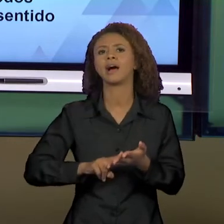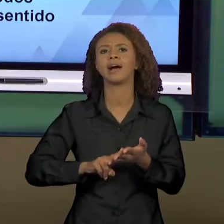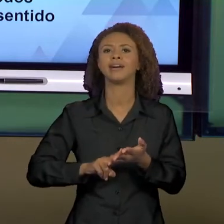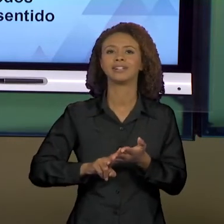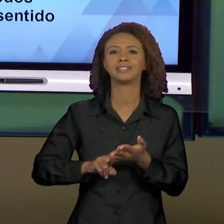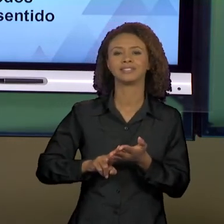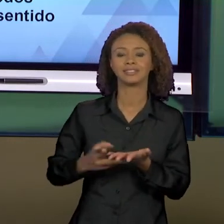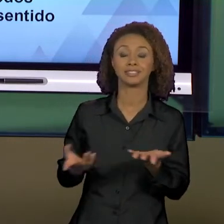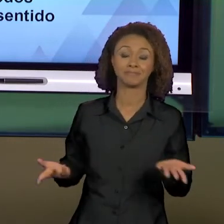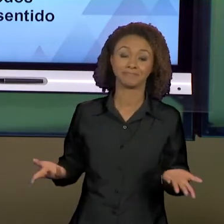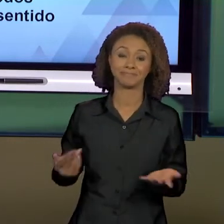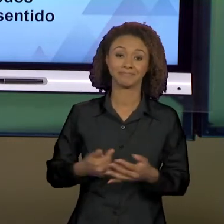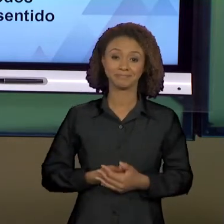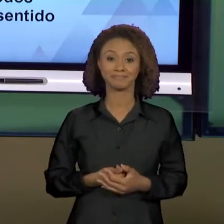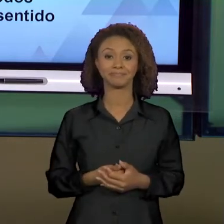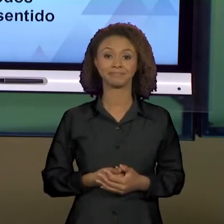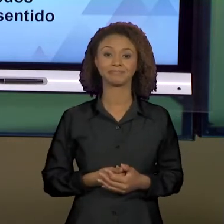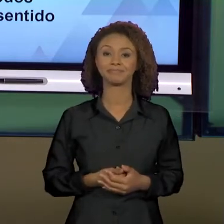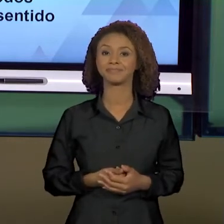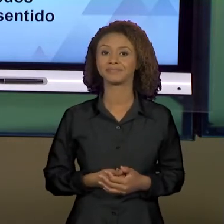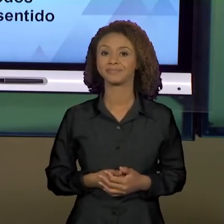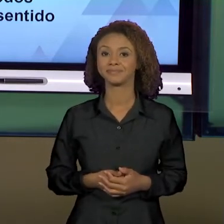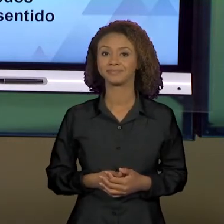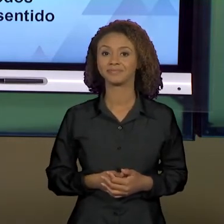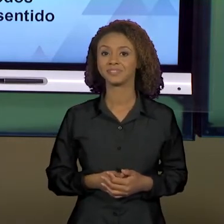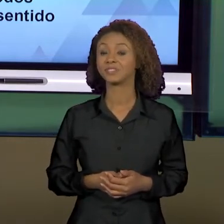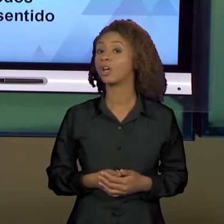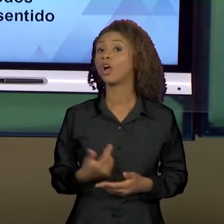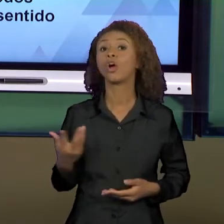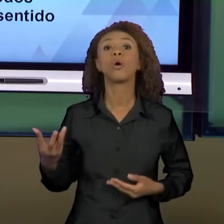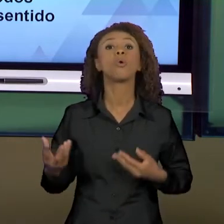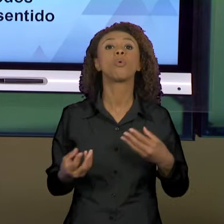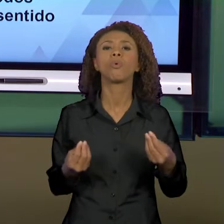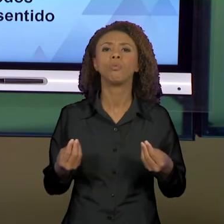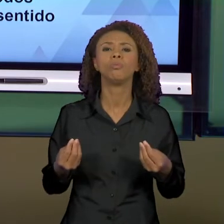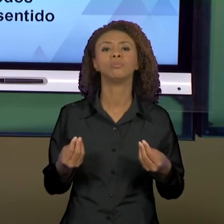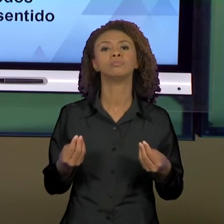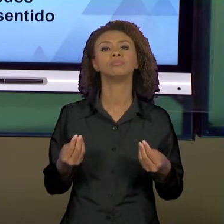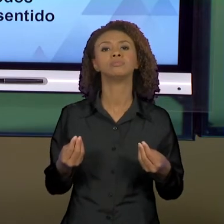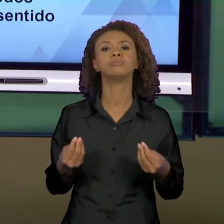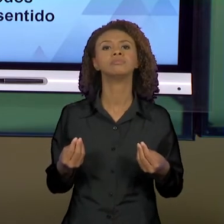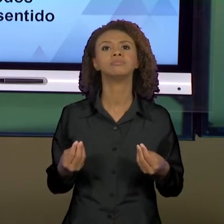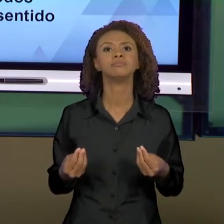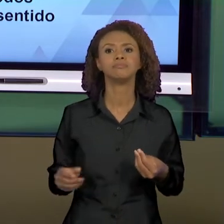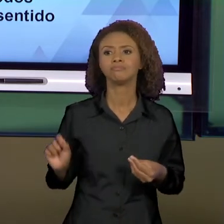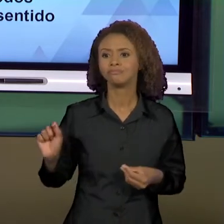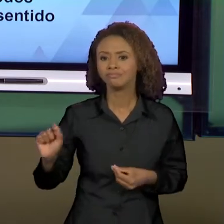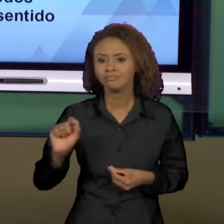ENFIM, COMO QUE TODAS ESSAS POSSIBILIDADES DE